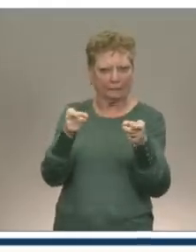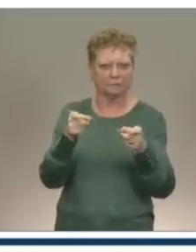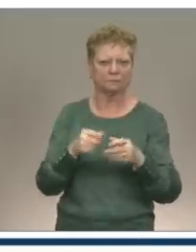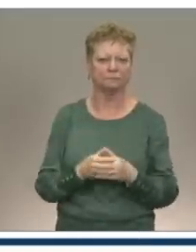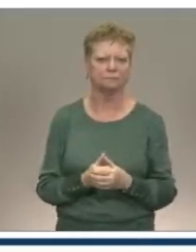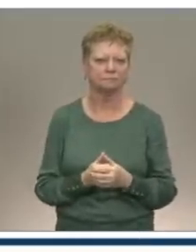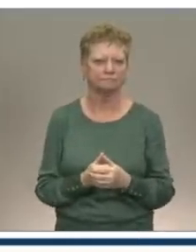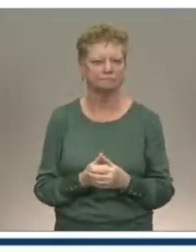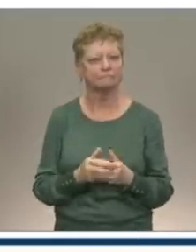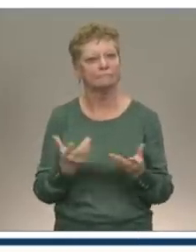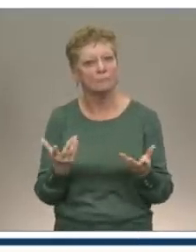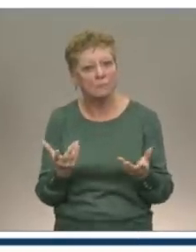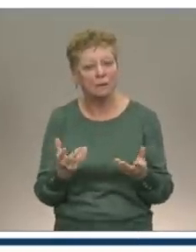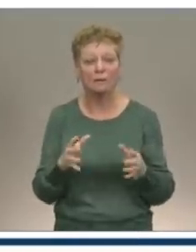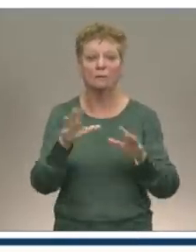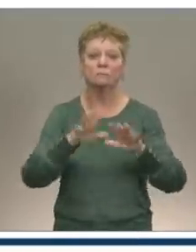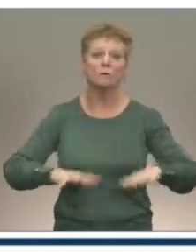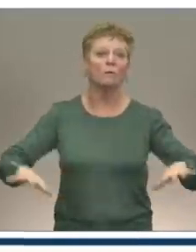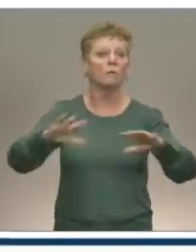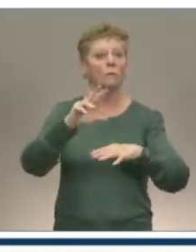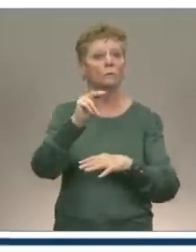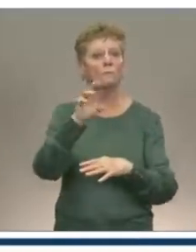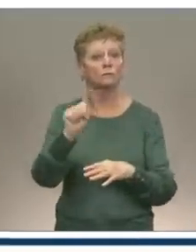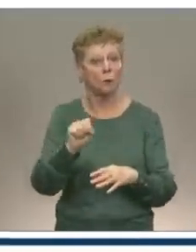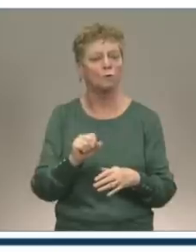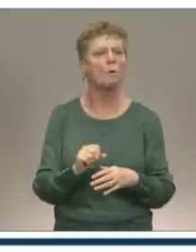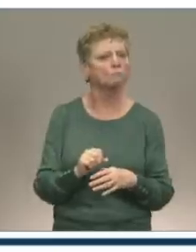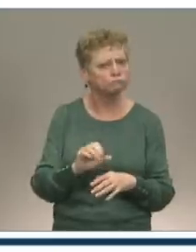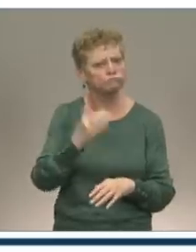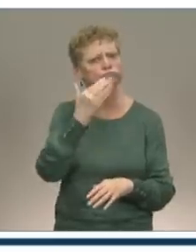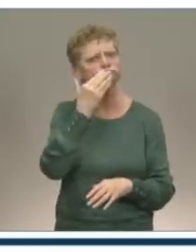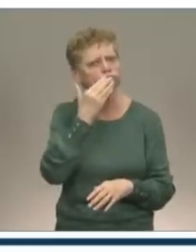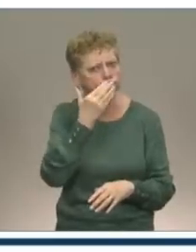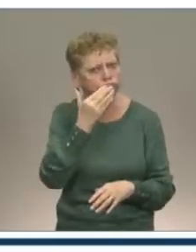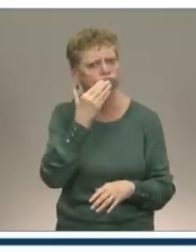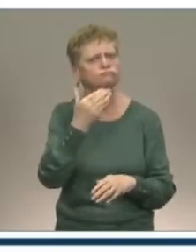however overall nova scotia continues to do well in managing this fourth wave